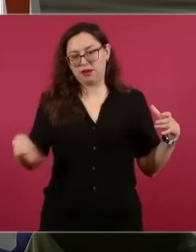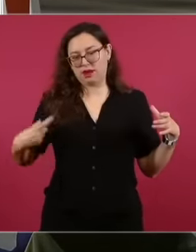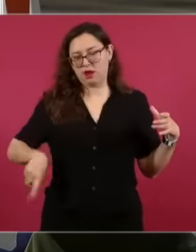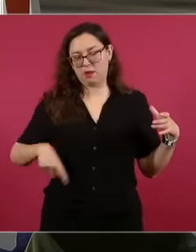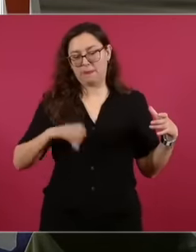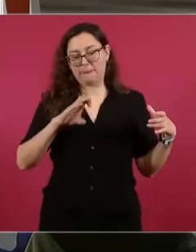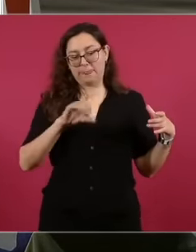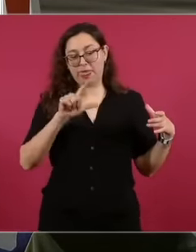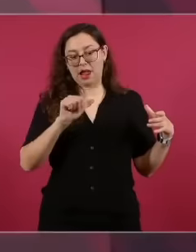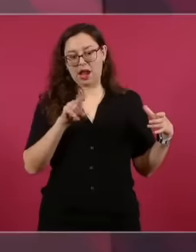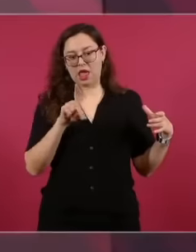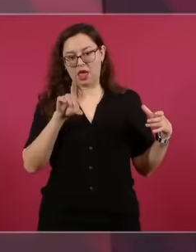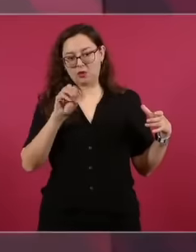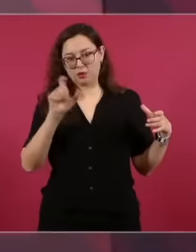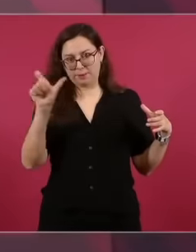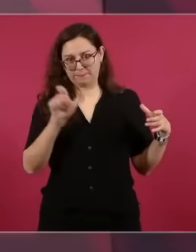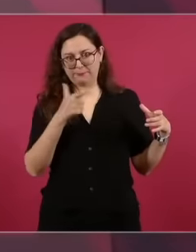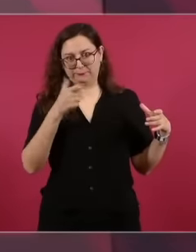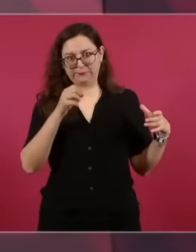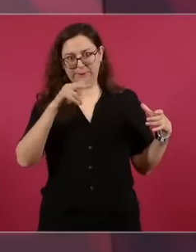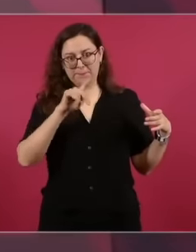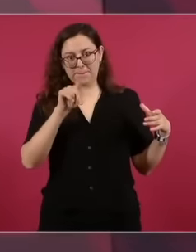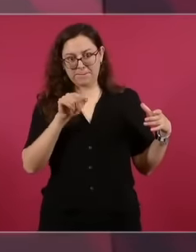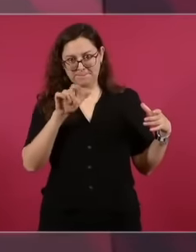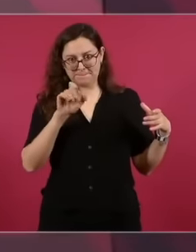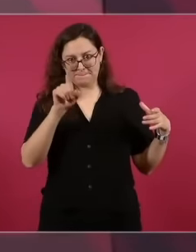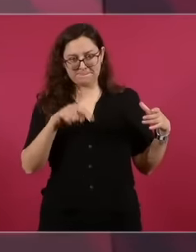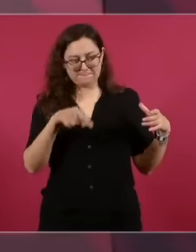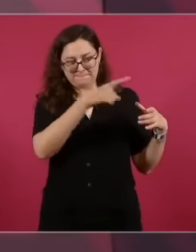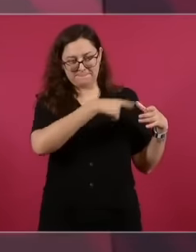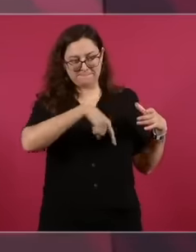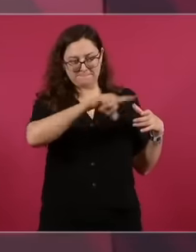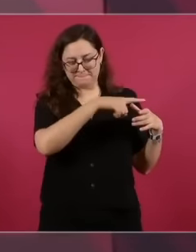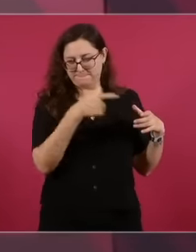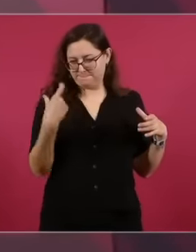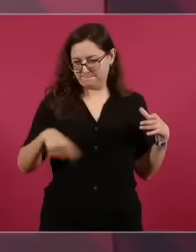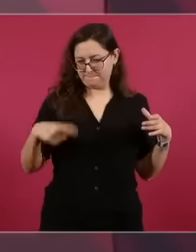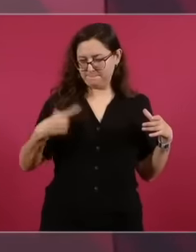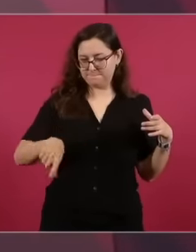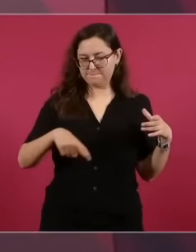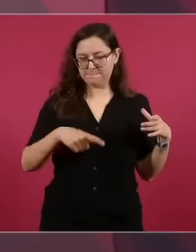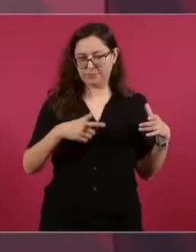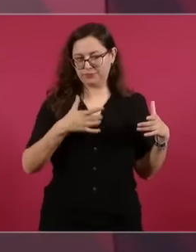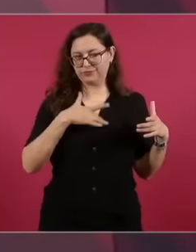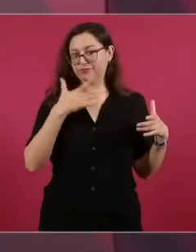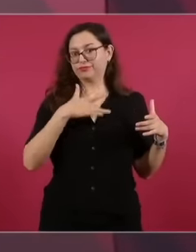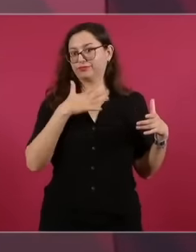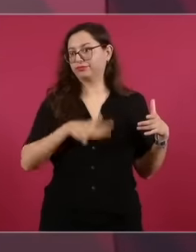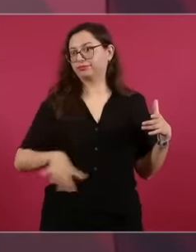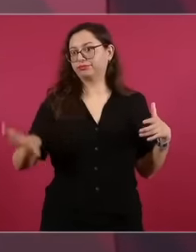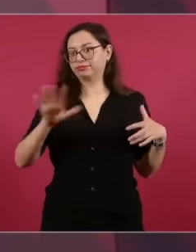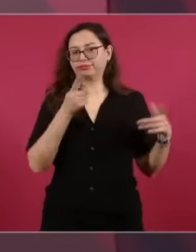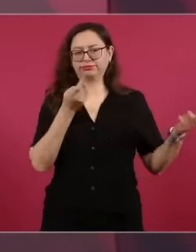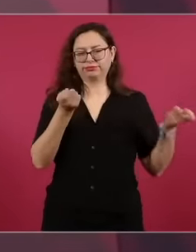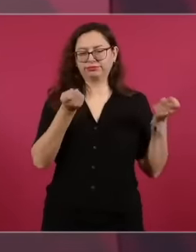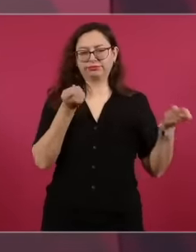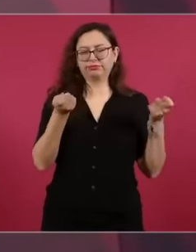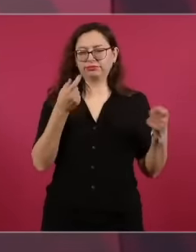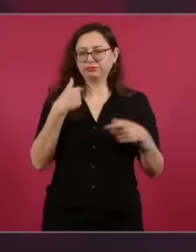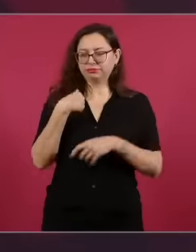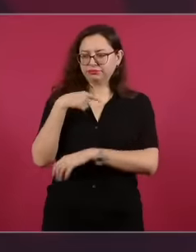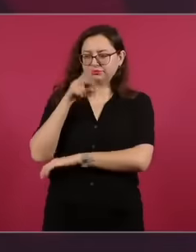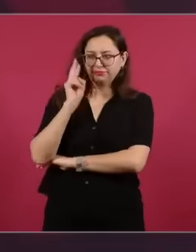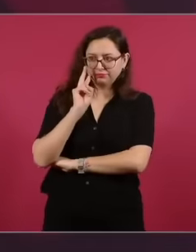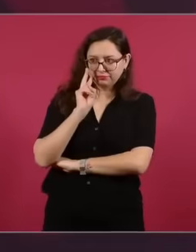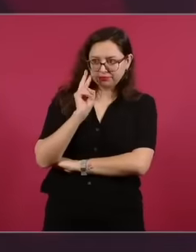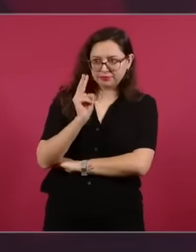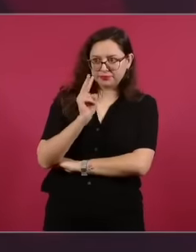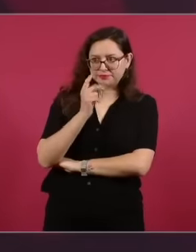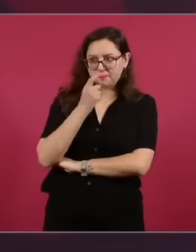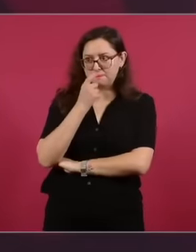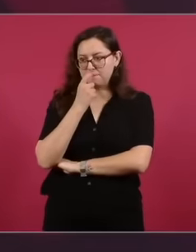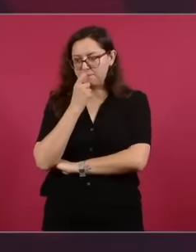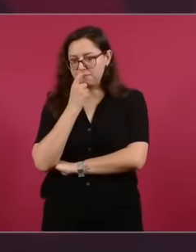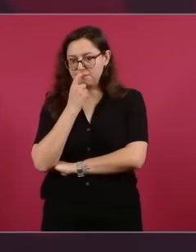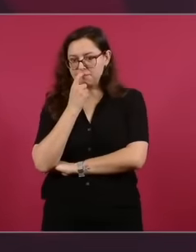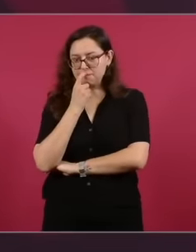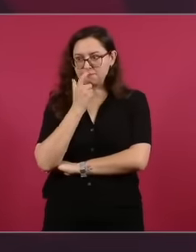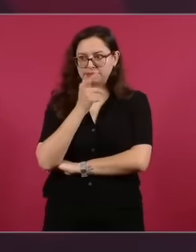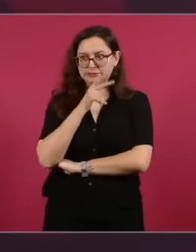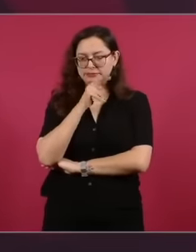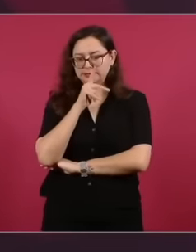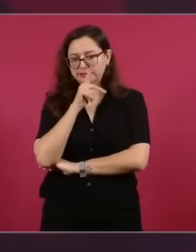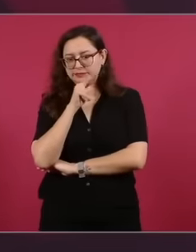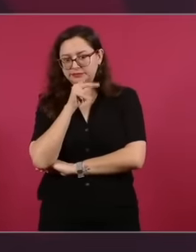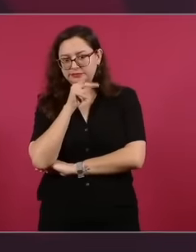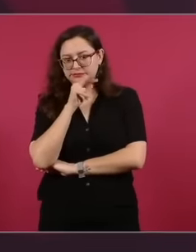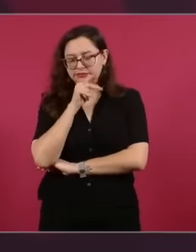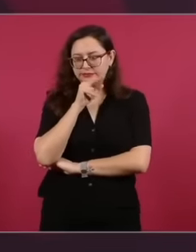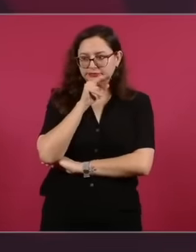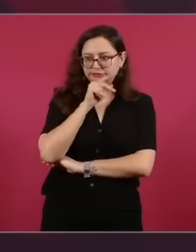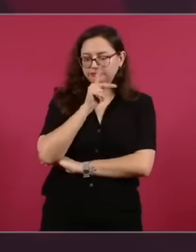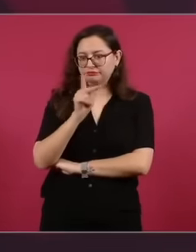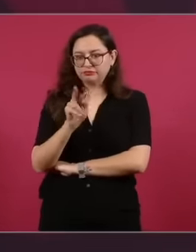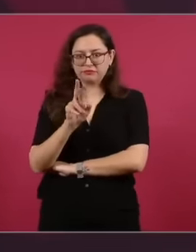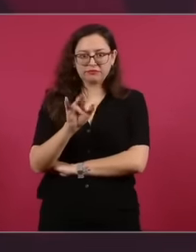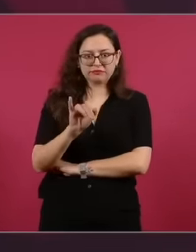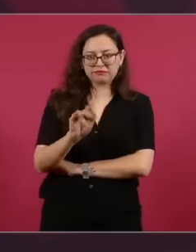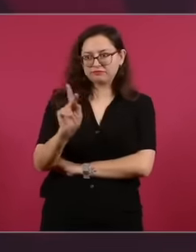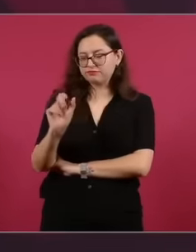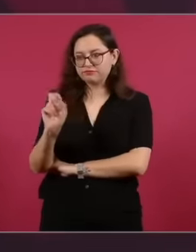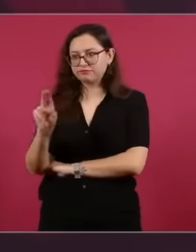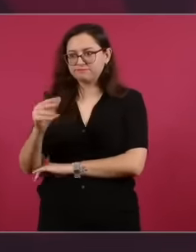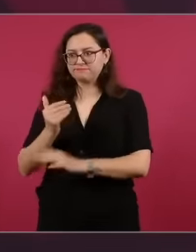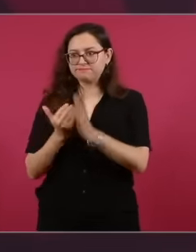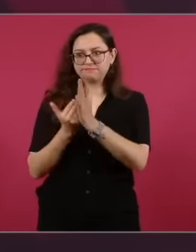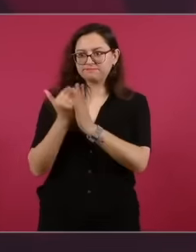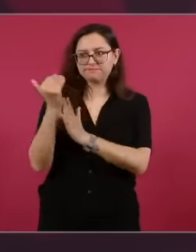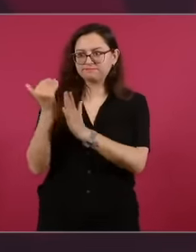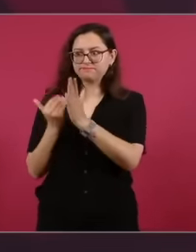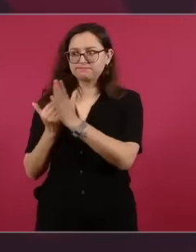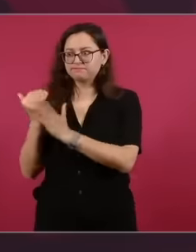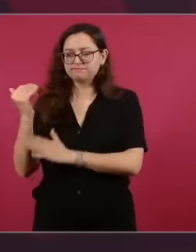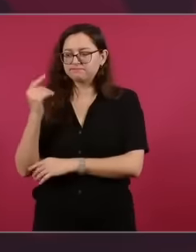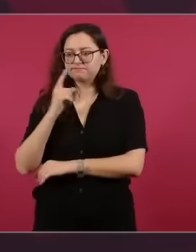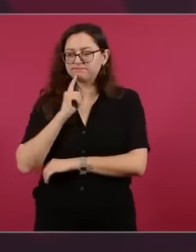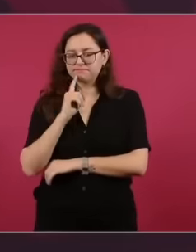worried because the candidacy of us begins to grow in sympathies and we are